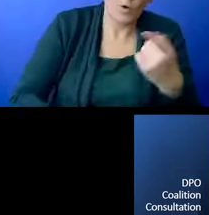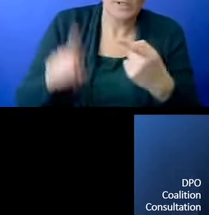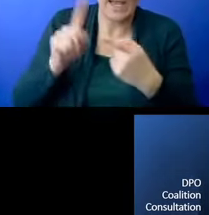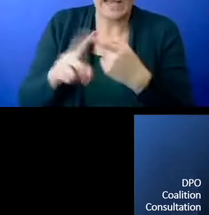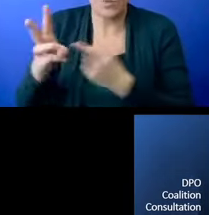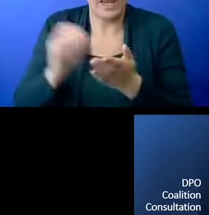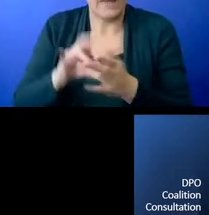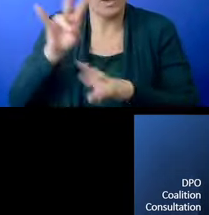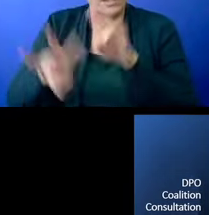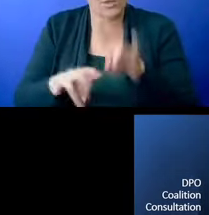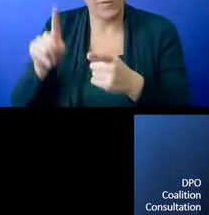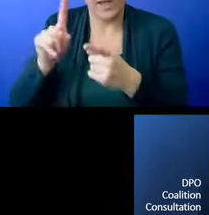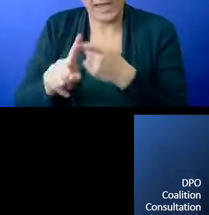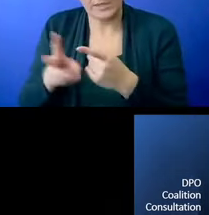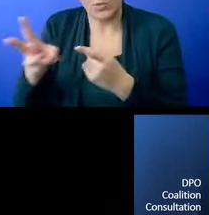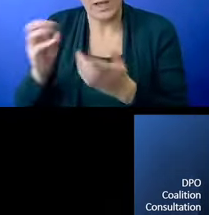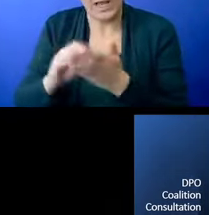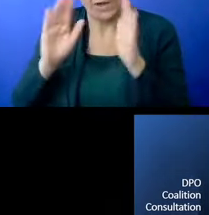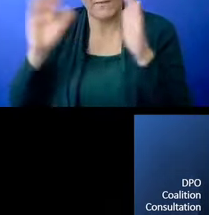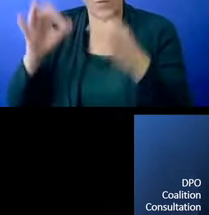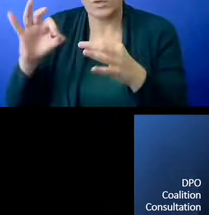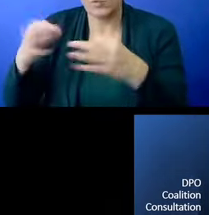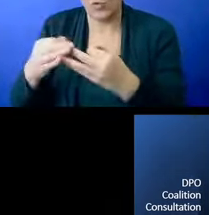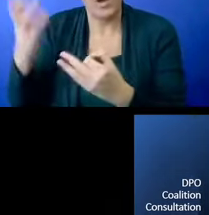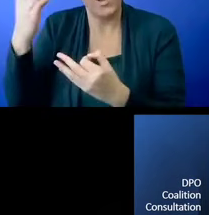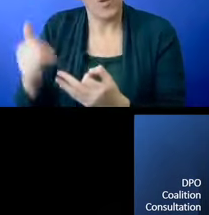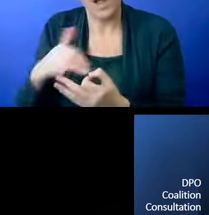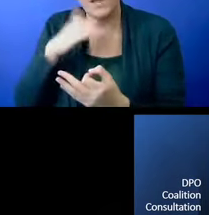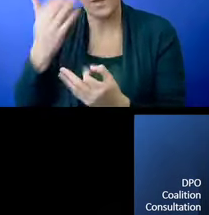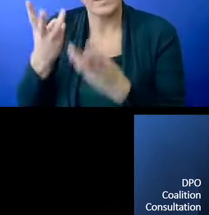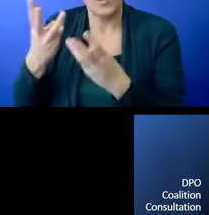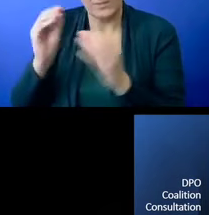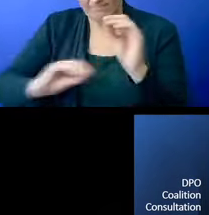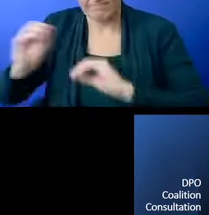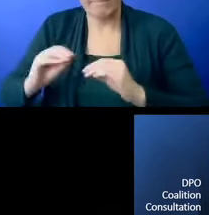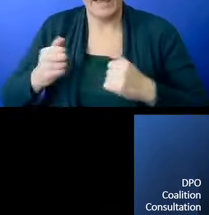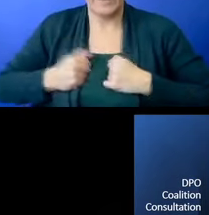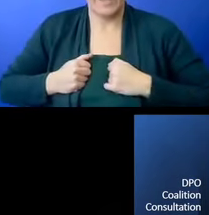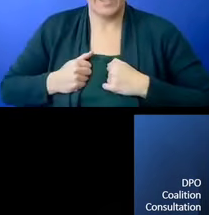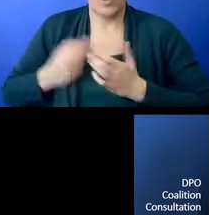to create their own draft shadow report, focusing on the issues that are of importance to their members.